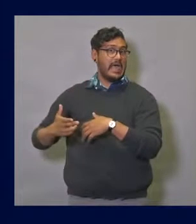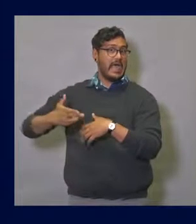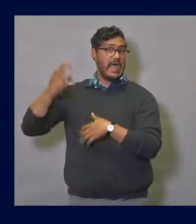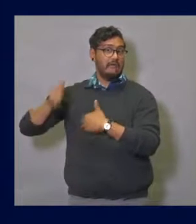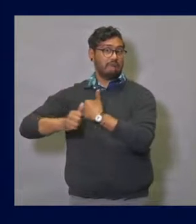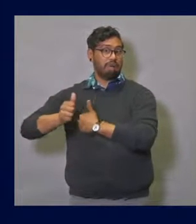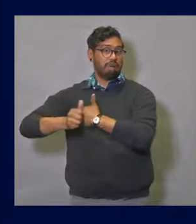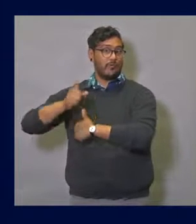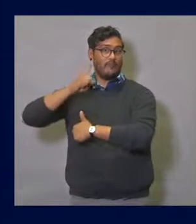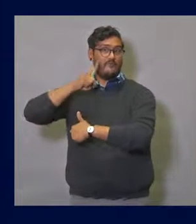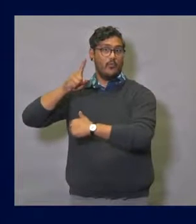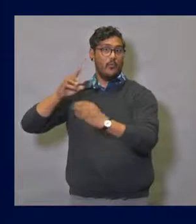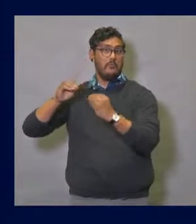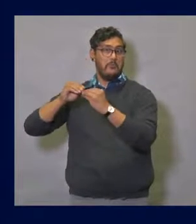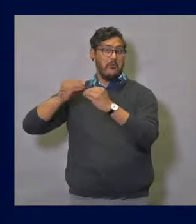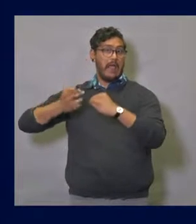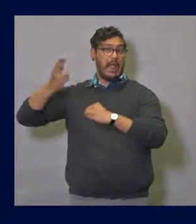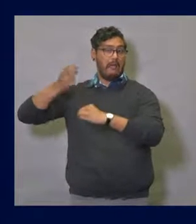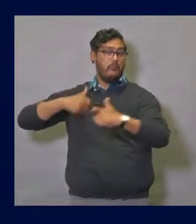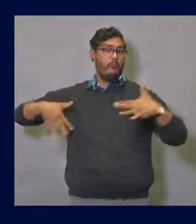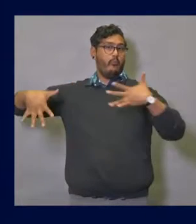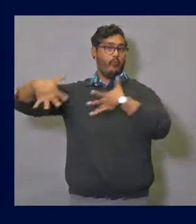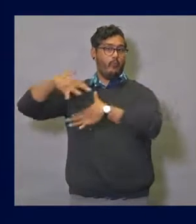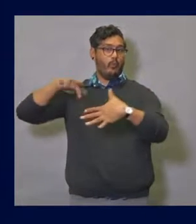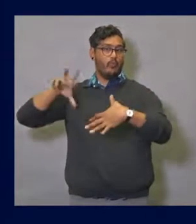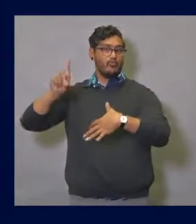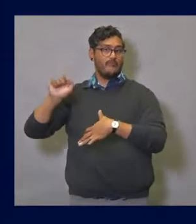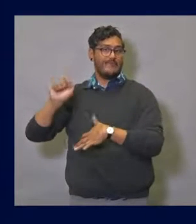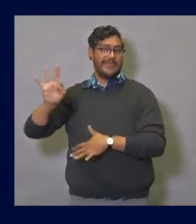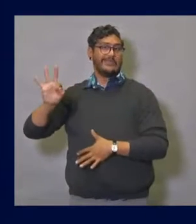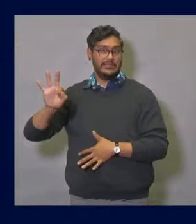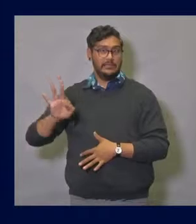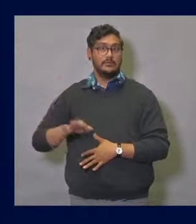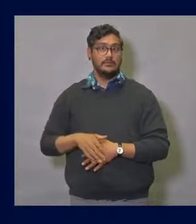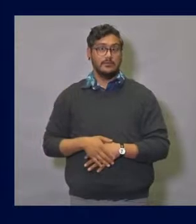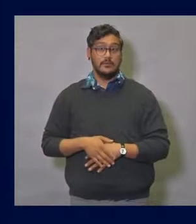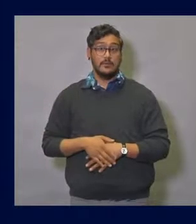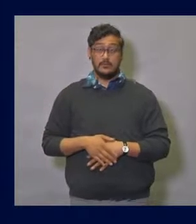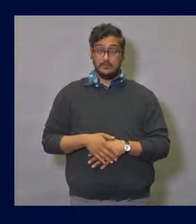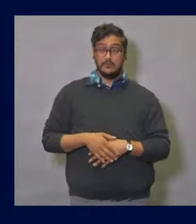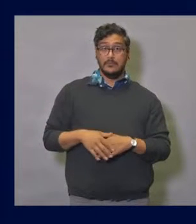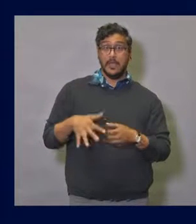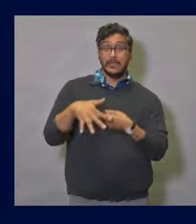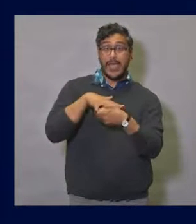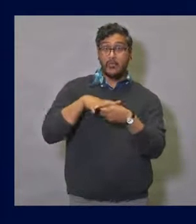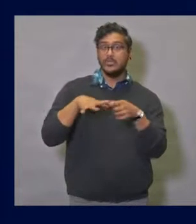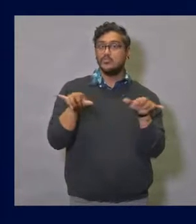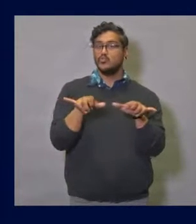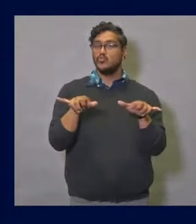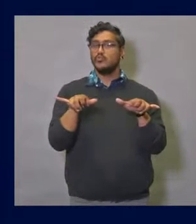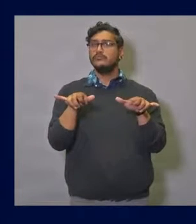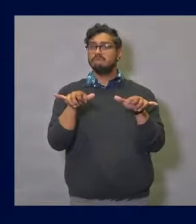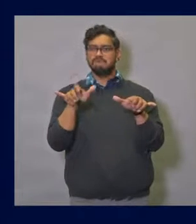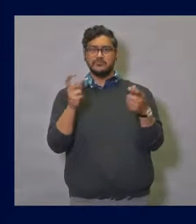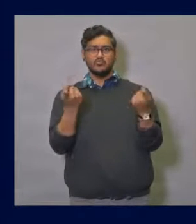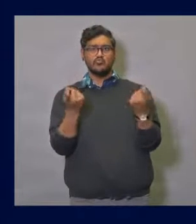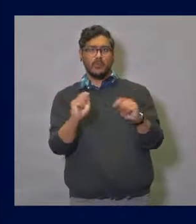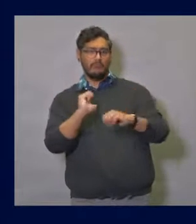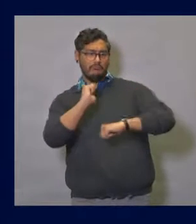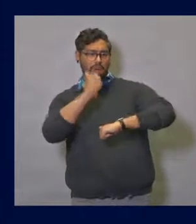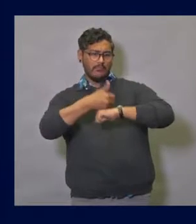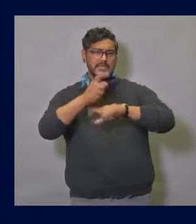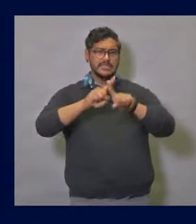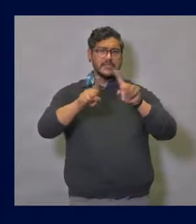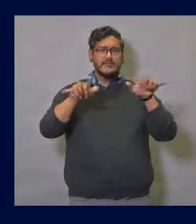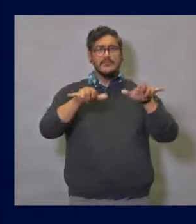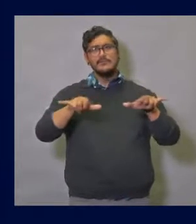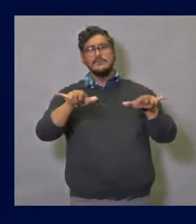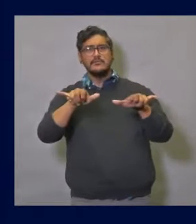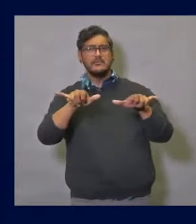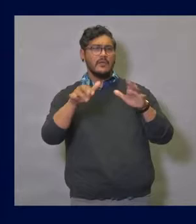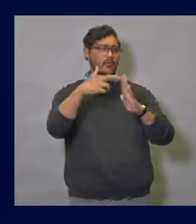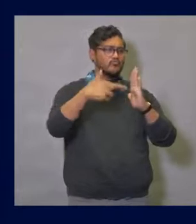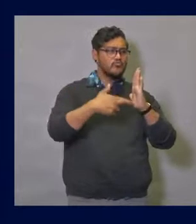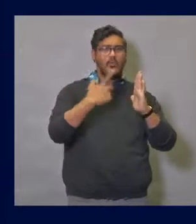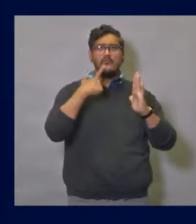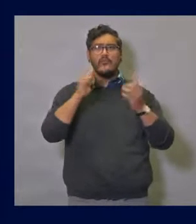A LAS COMUNIDADES Y POBLACIONES